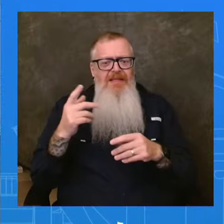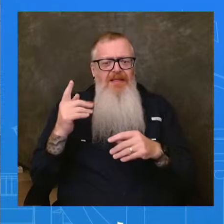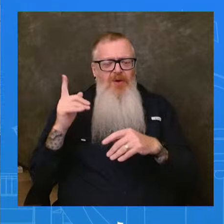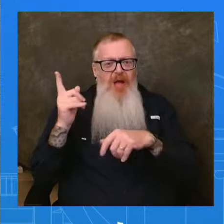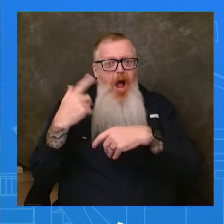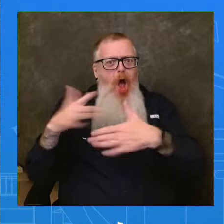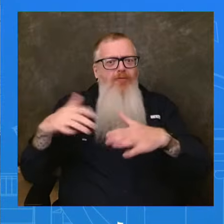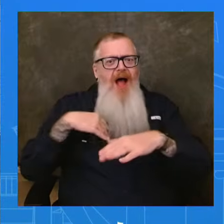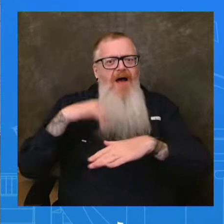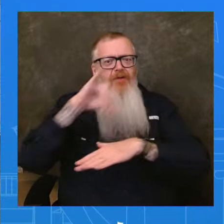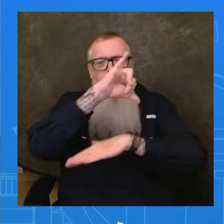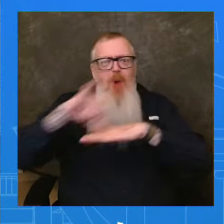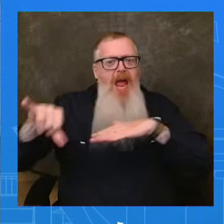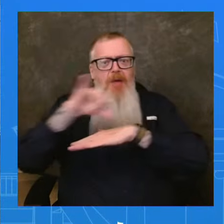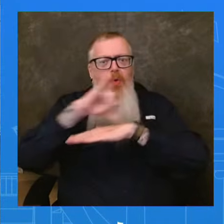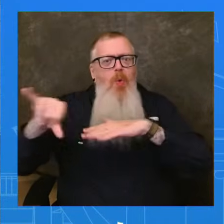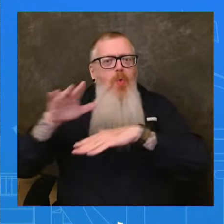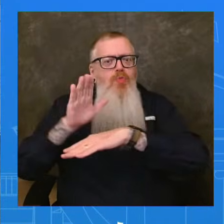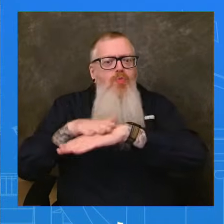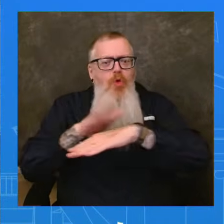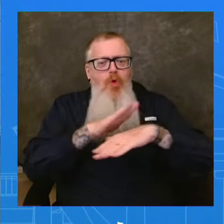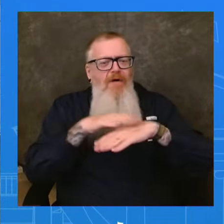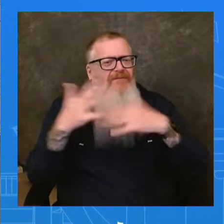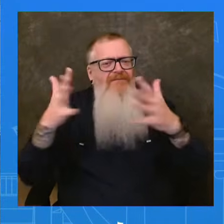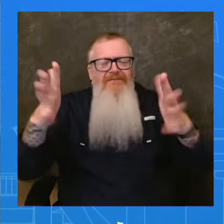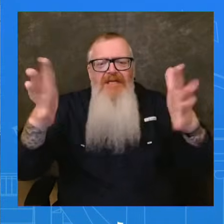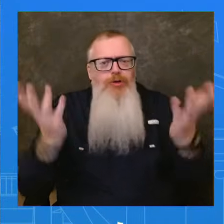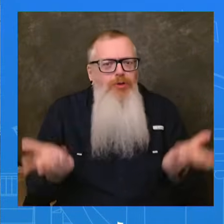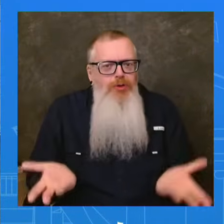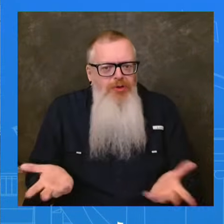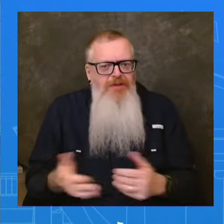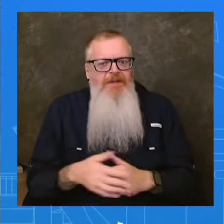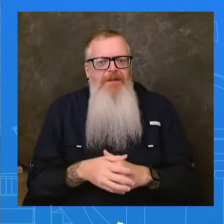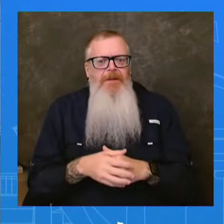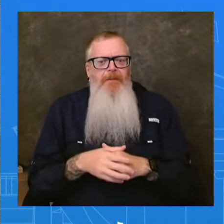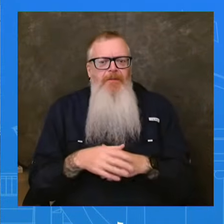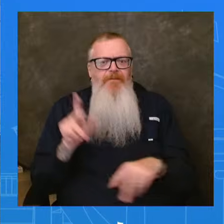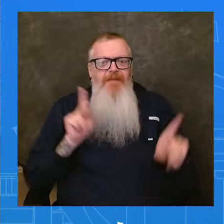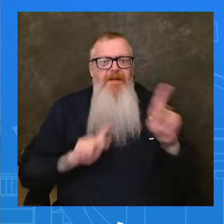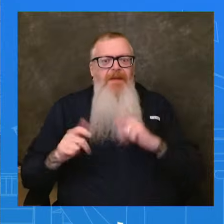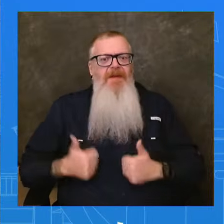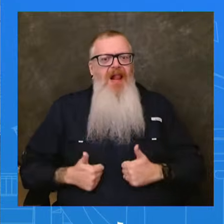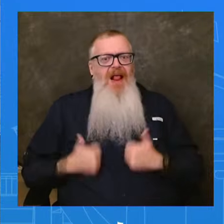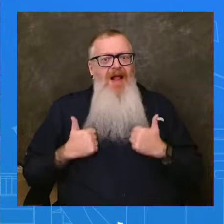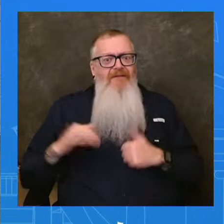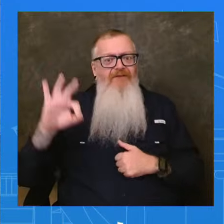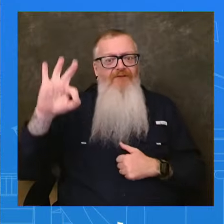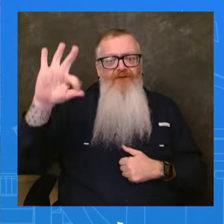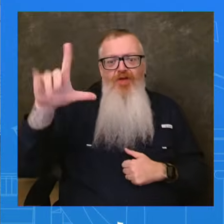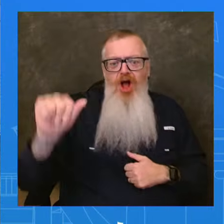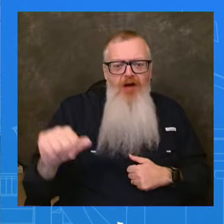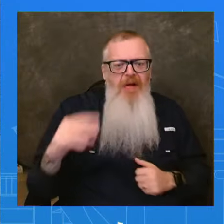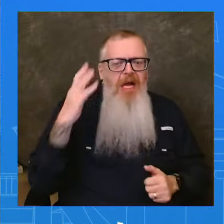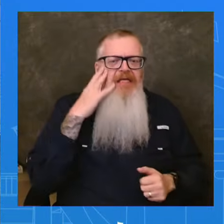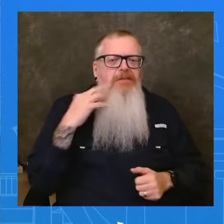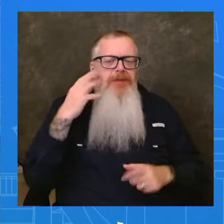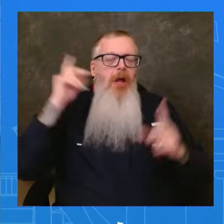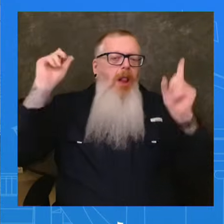My heart goes out to all of the Floridians who have been in the path of many storms. They have had impacts from Hurricane Ian,